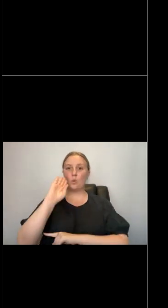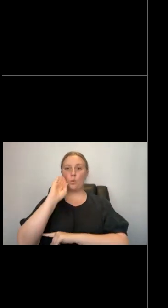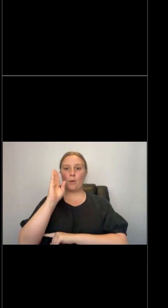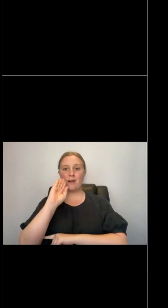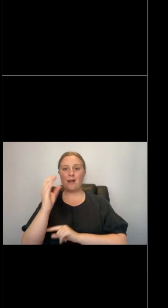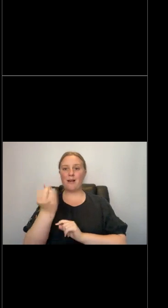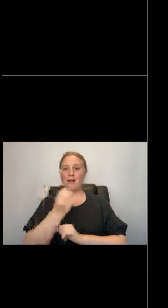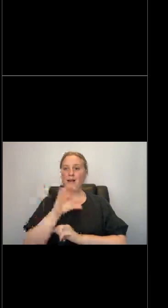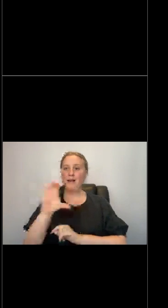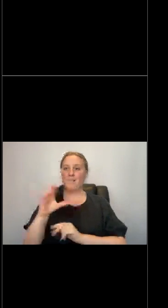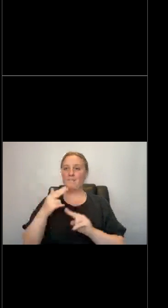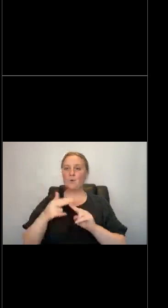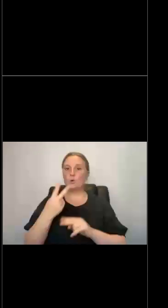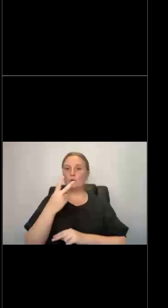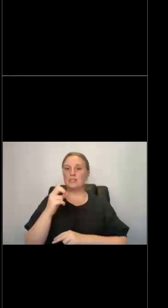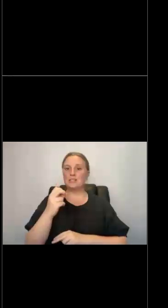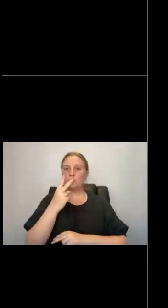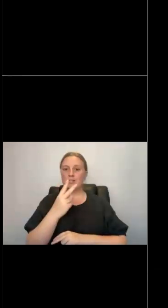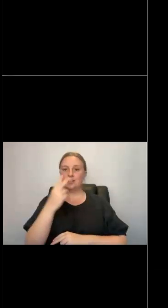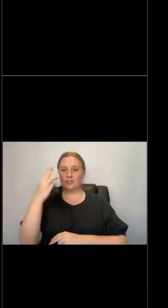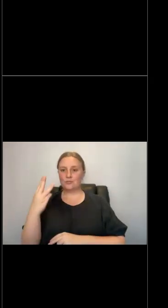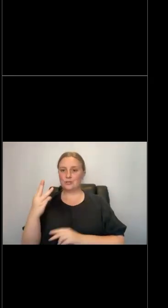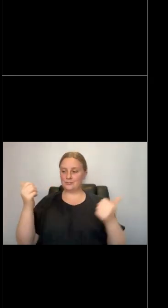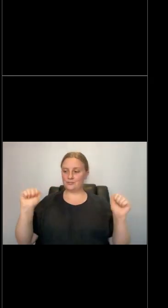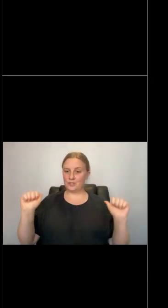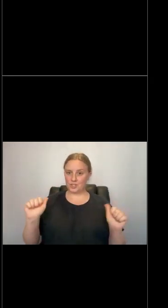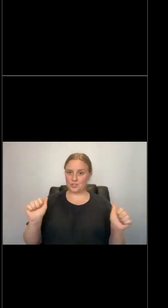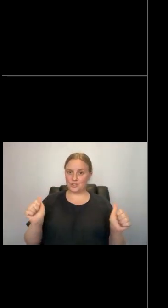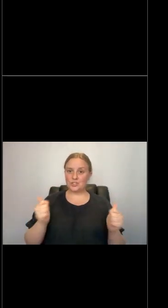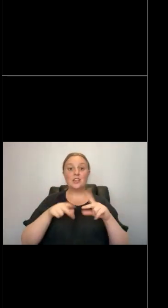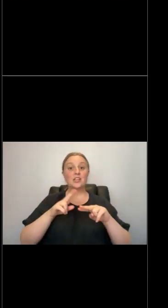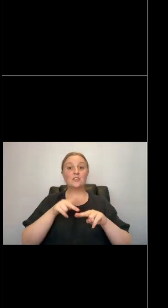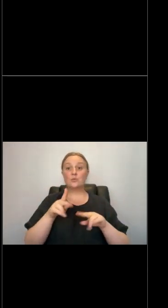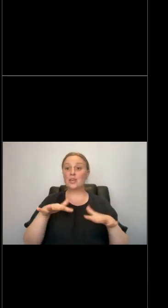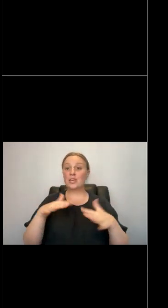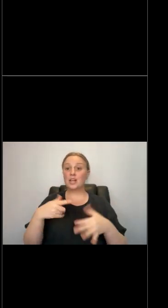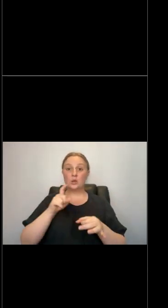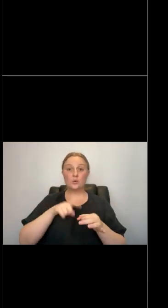that if you do have any questions or if you wanted to find out